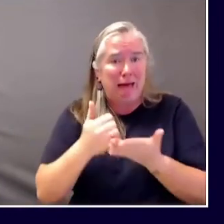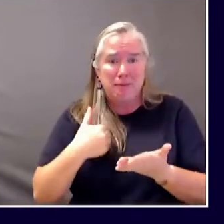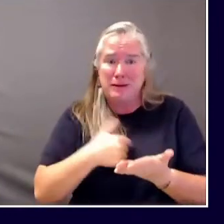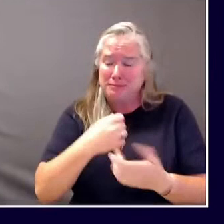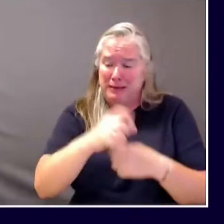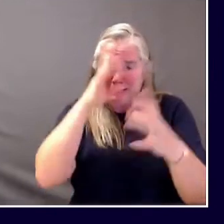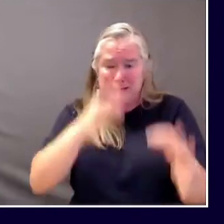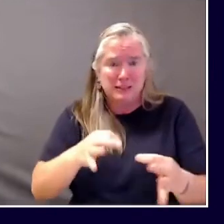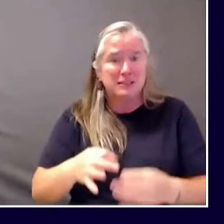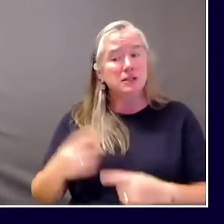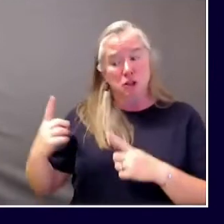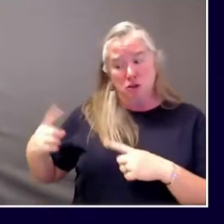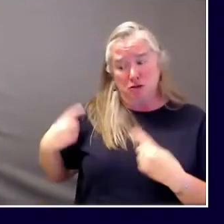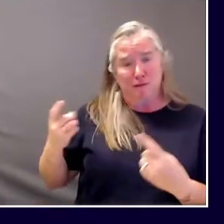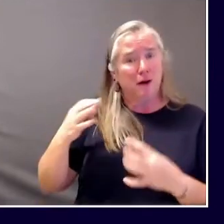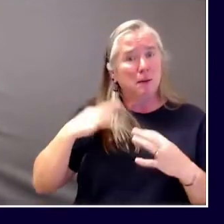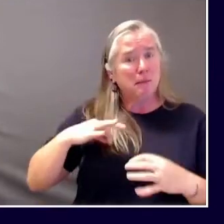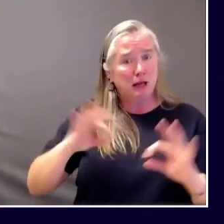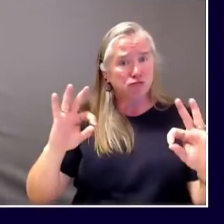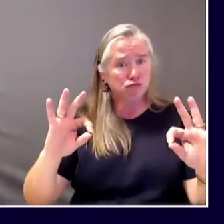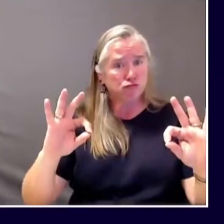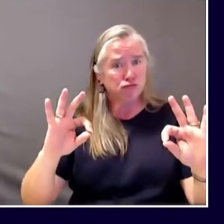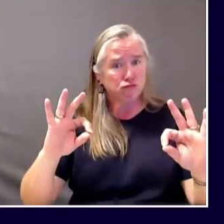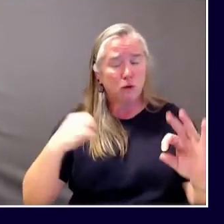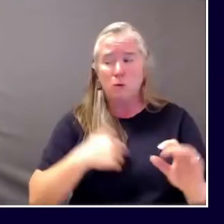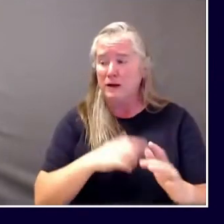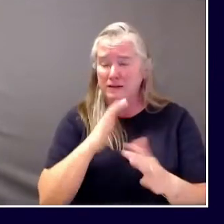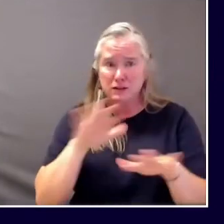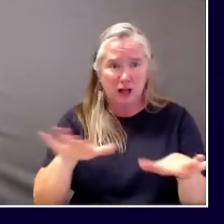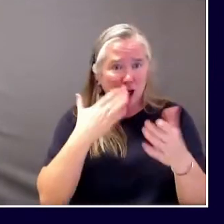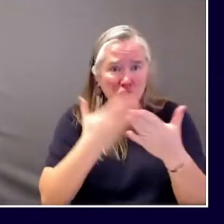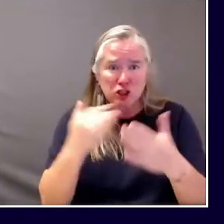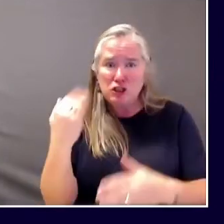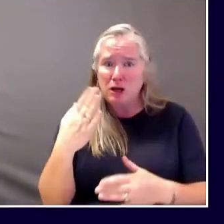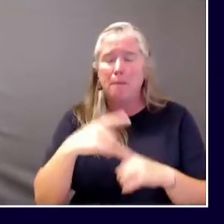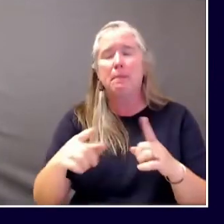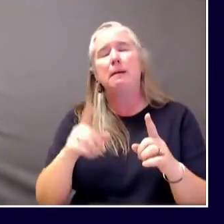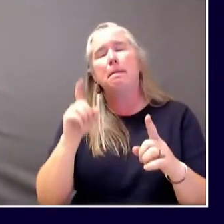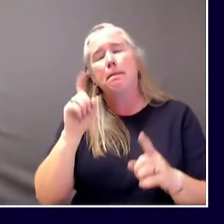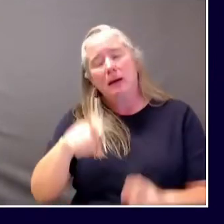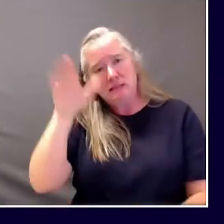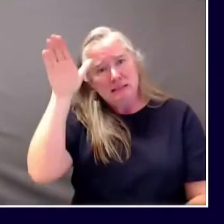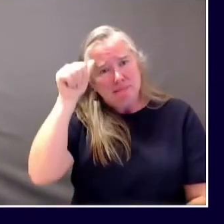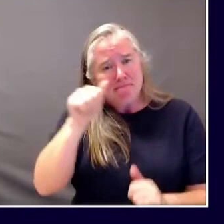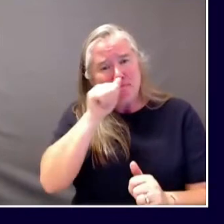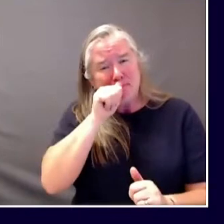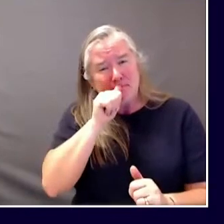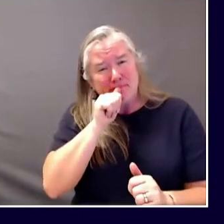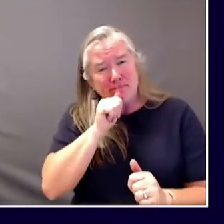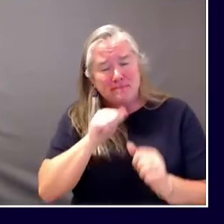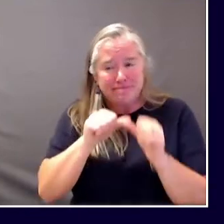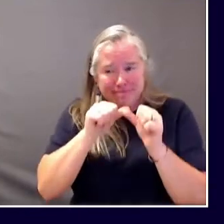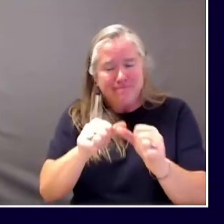done well we have to do better